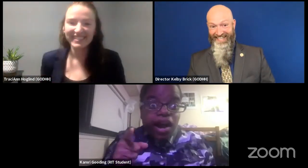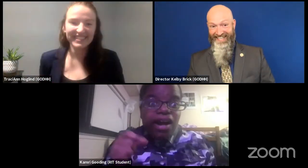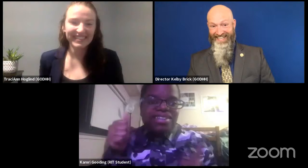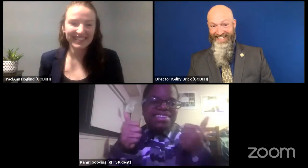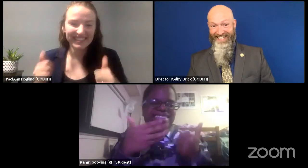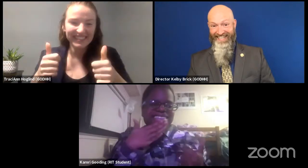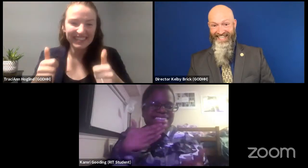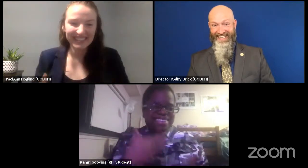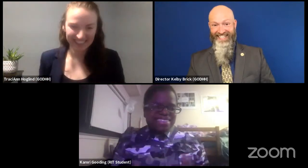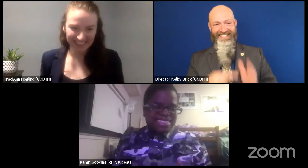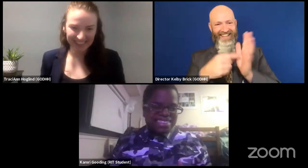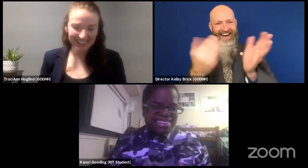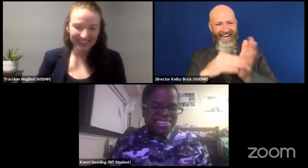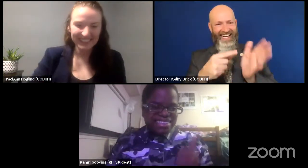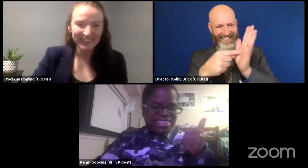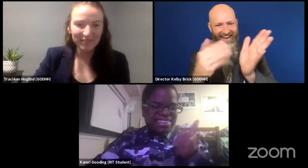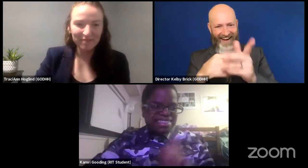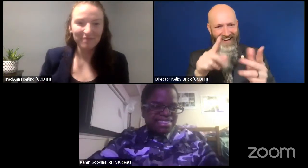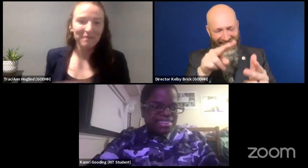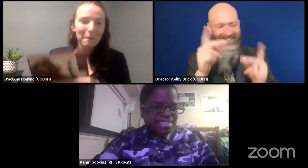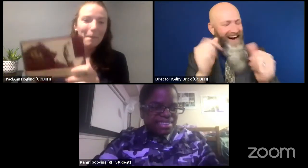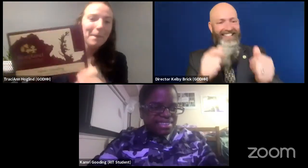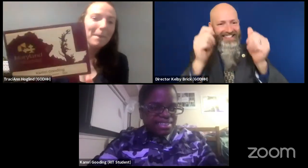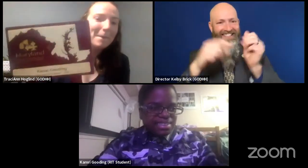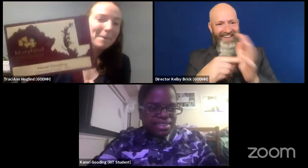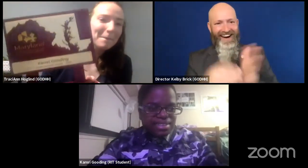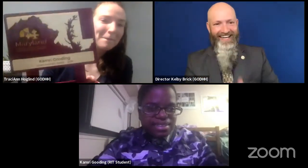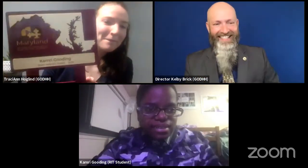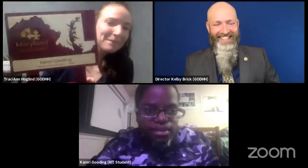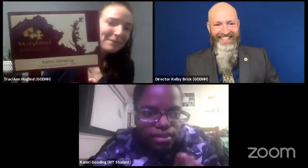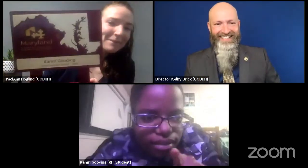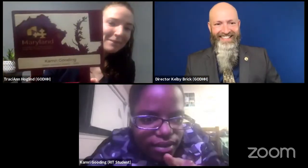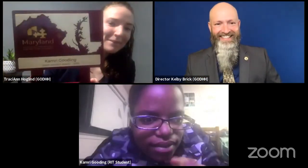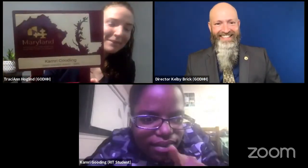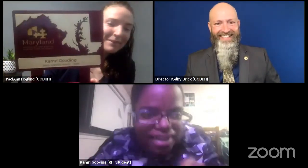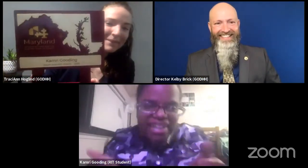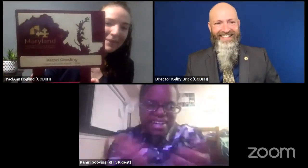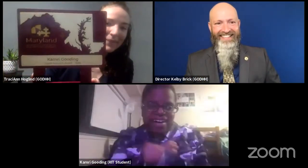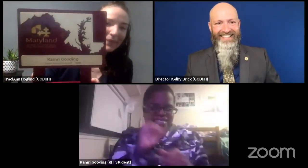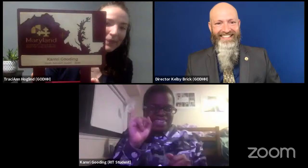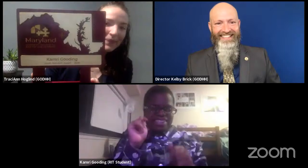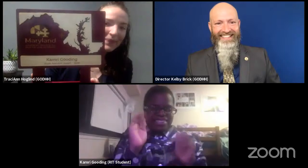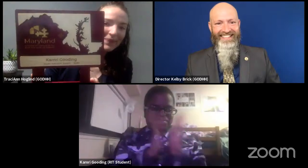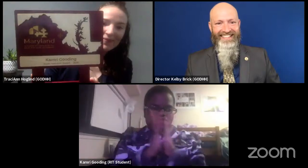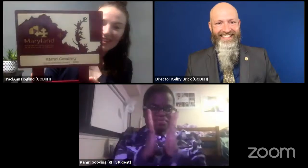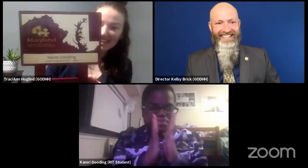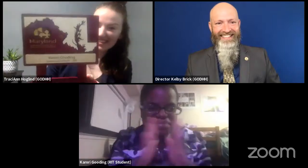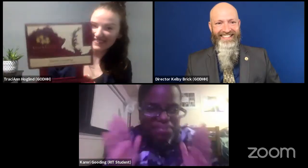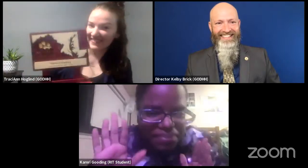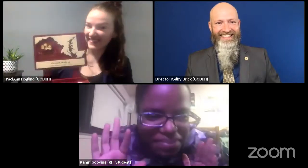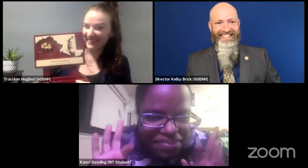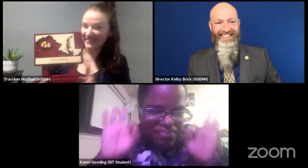sending the award to her. Show it to her again. KAMRI GOODING: Oh, I love it. Thank you so